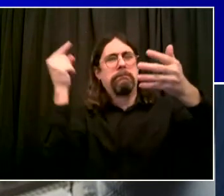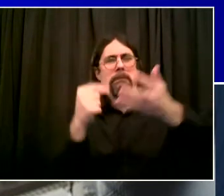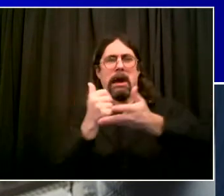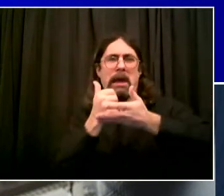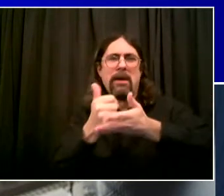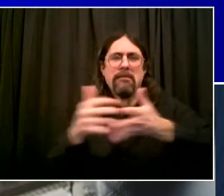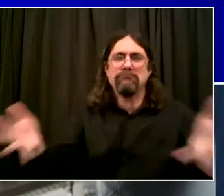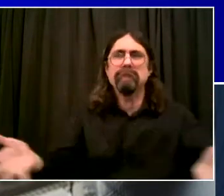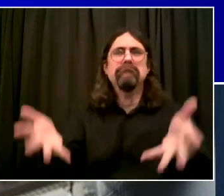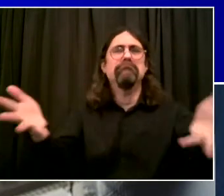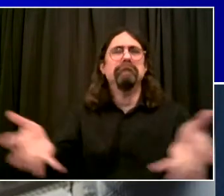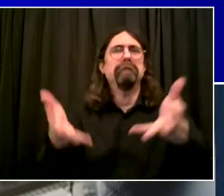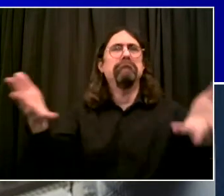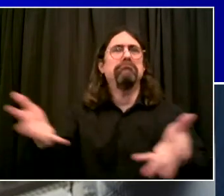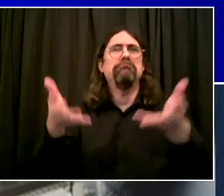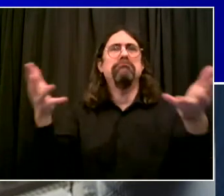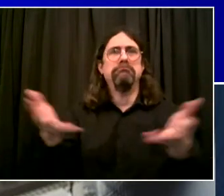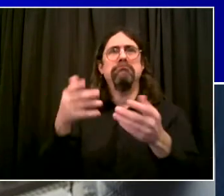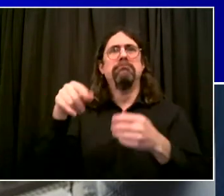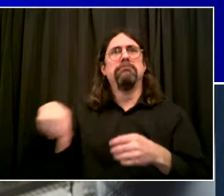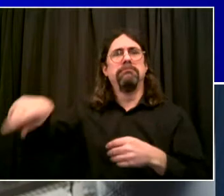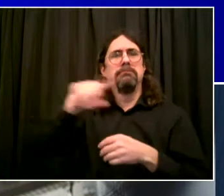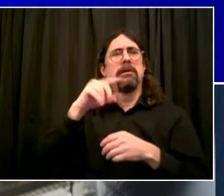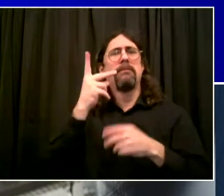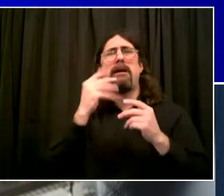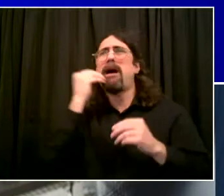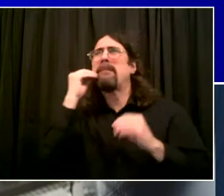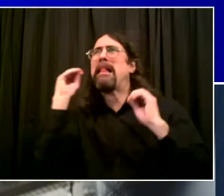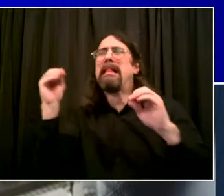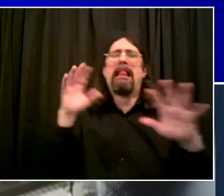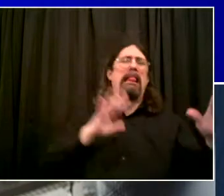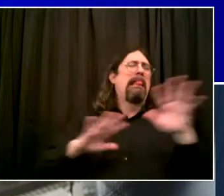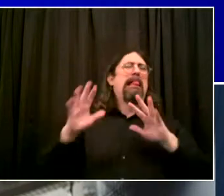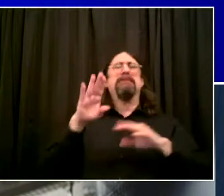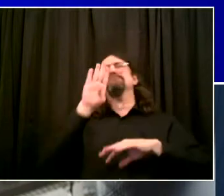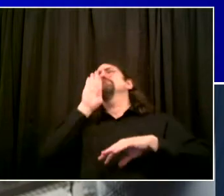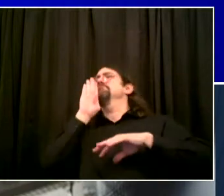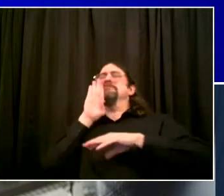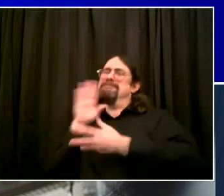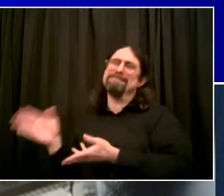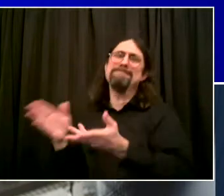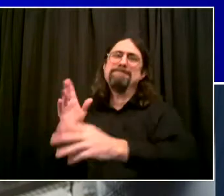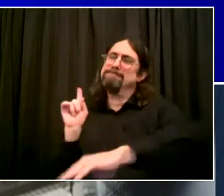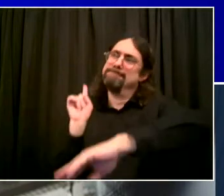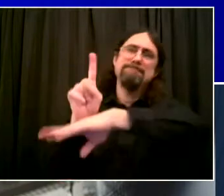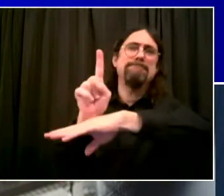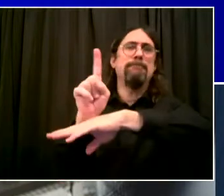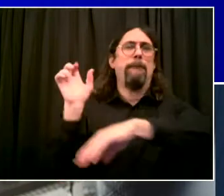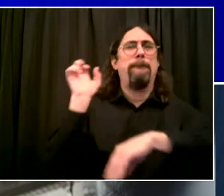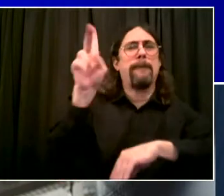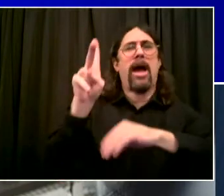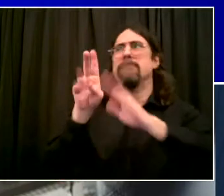TREMENDOUS IMPACT HELPING HOMELESS FOLKS BACK ON THEIR FEET ALWAYS S IWTHT